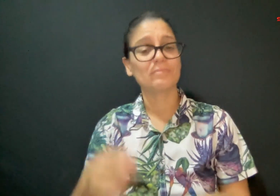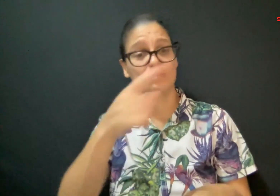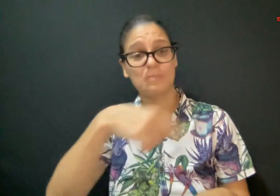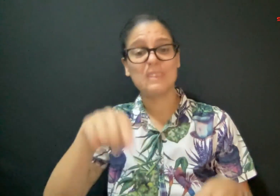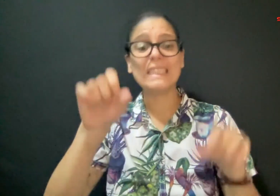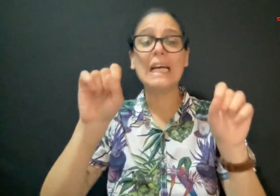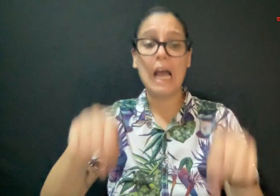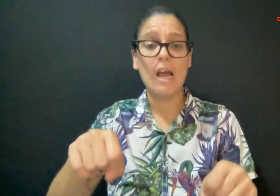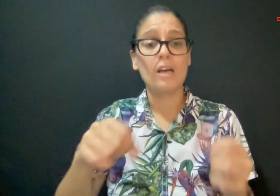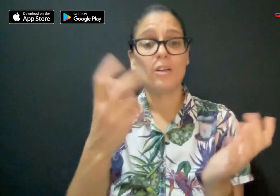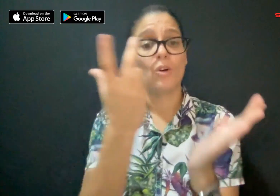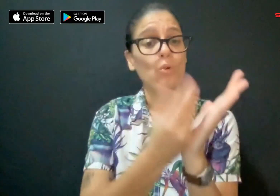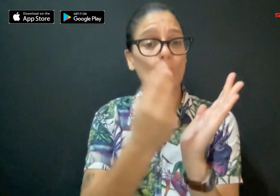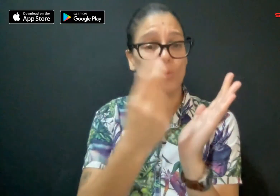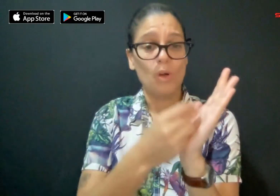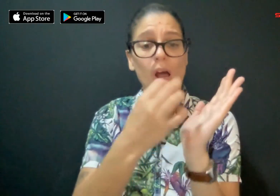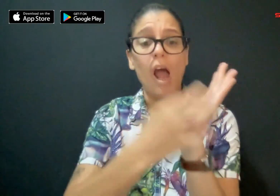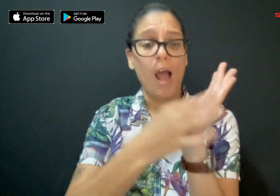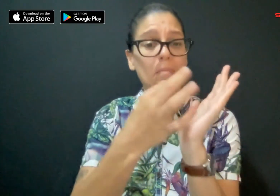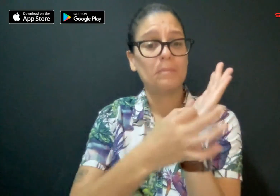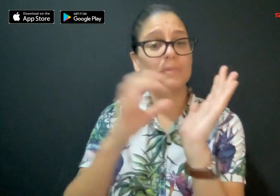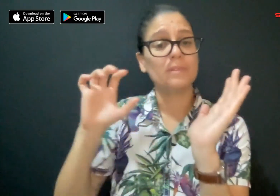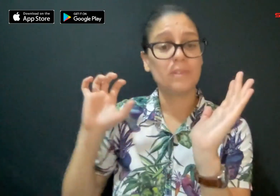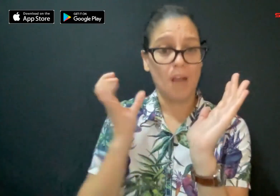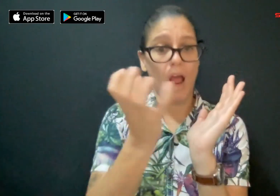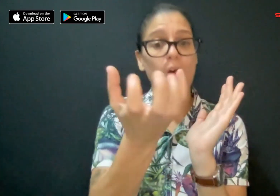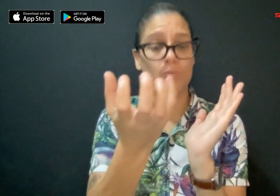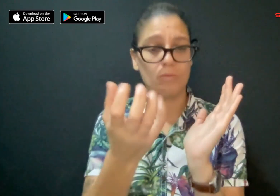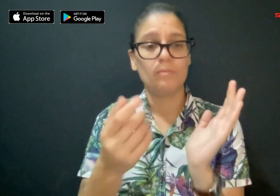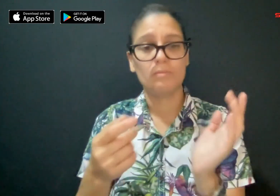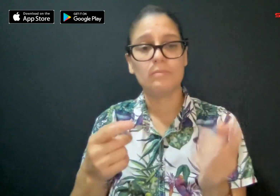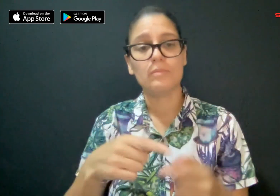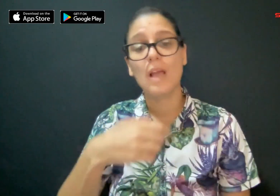you can download the Sign1News app by heading to the app store